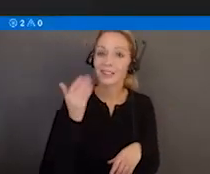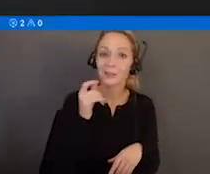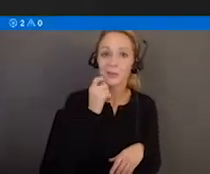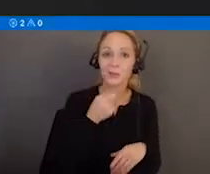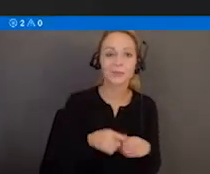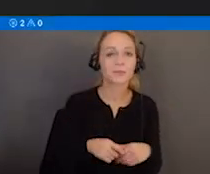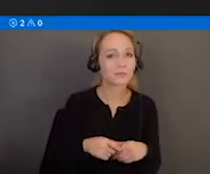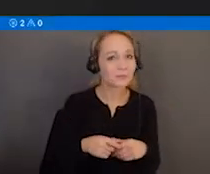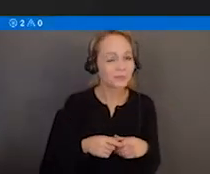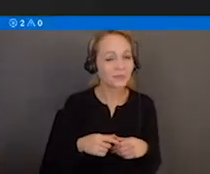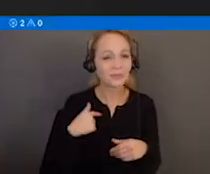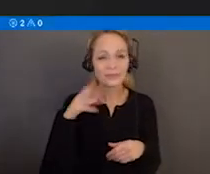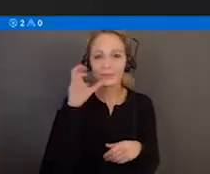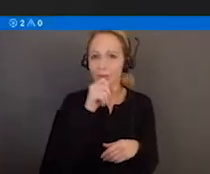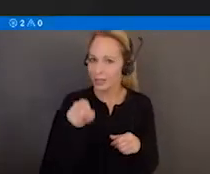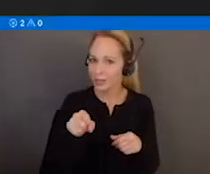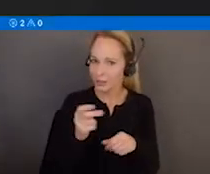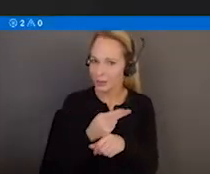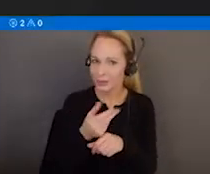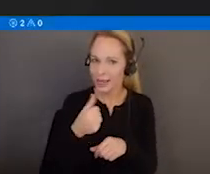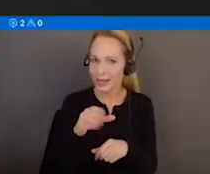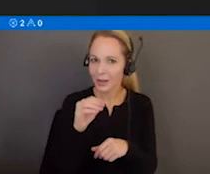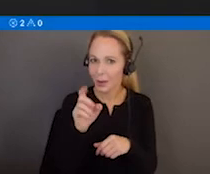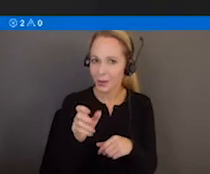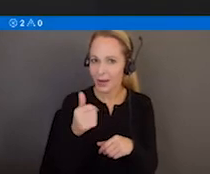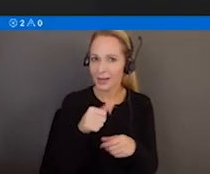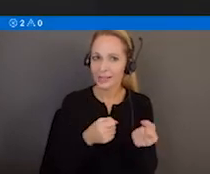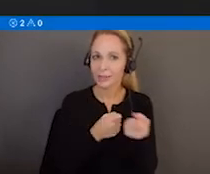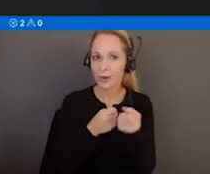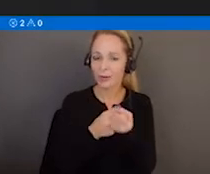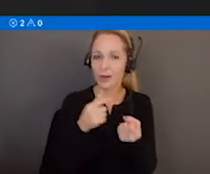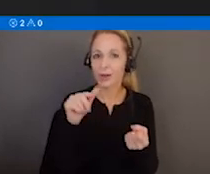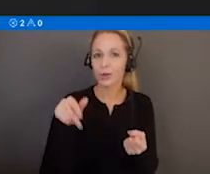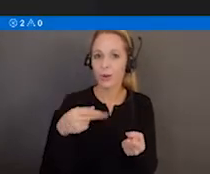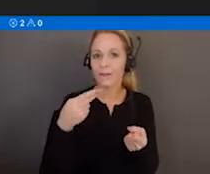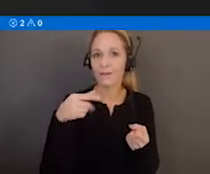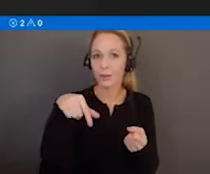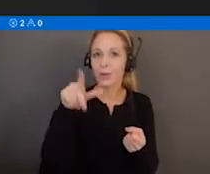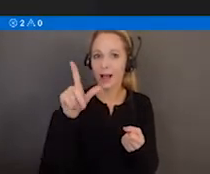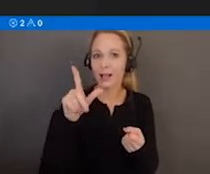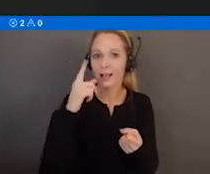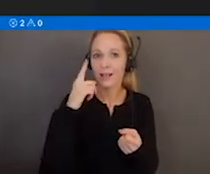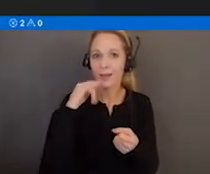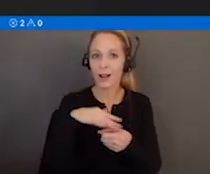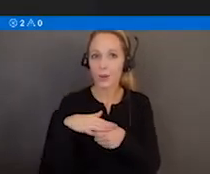I ASSUME WE CAN USE ANY CODE ENTERED AND ANY SUPPORTED